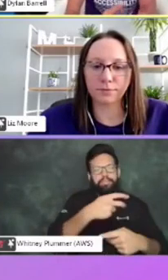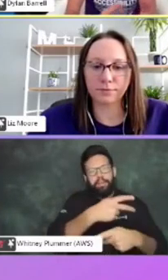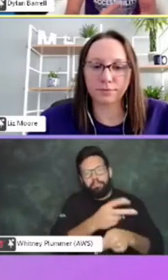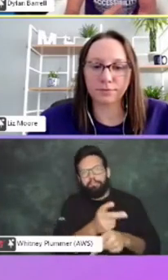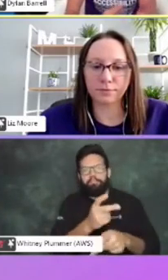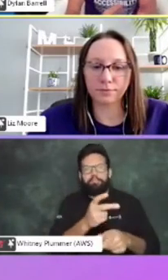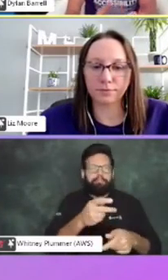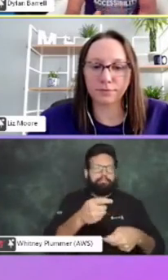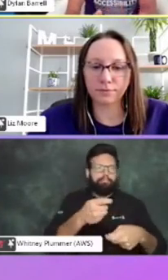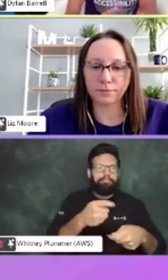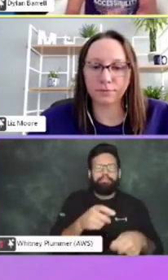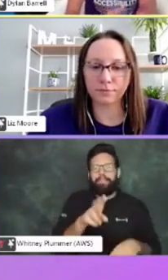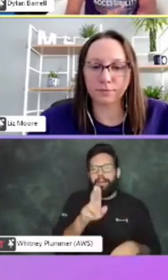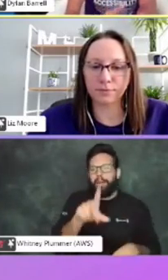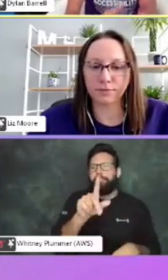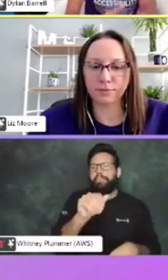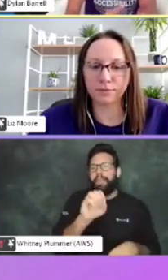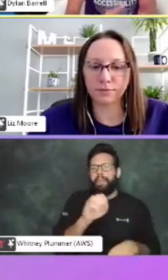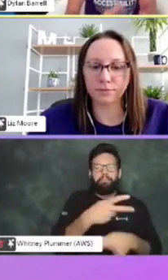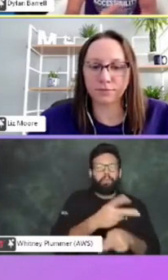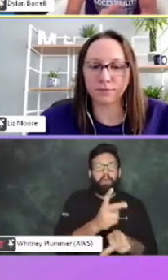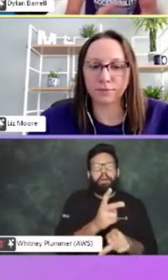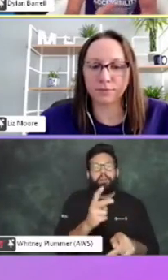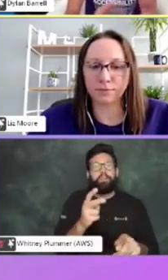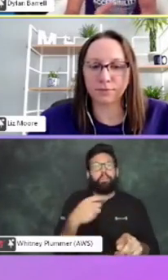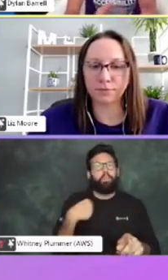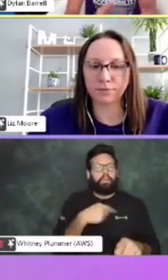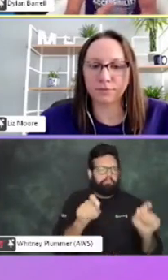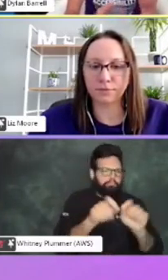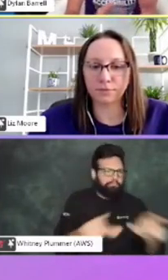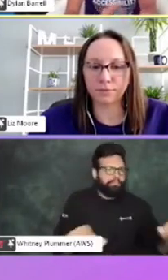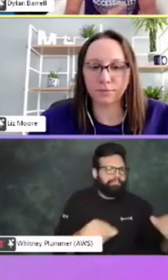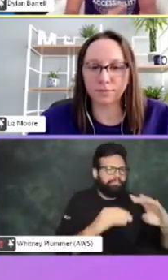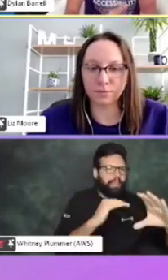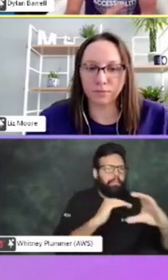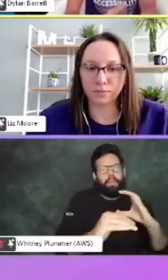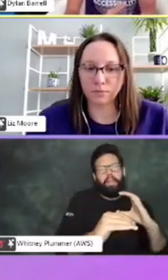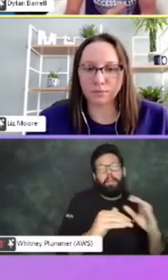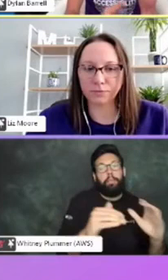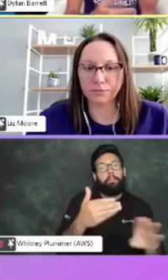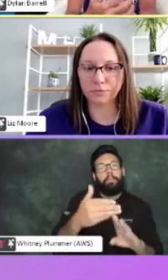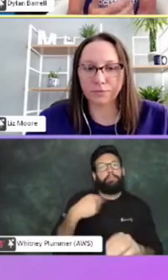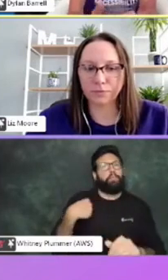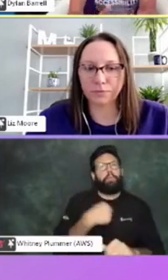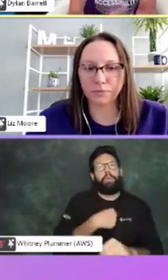before the update actually gets released, but at the very least they'll go out at the same time